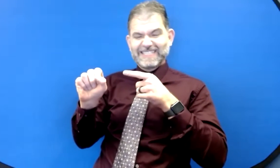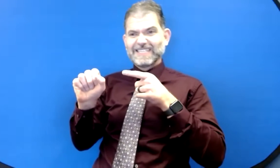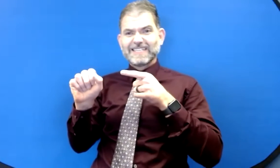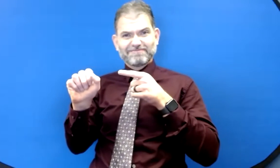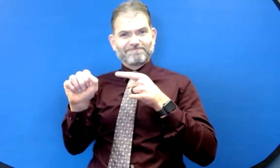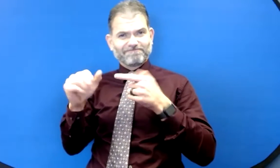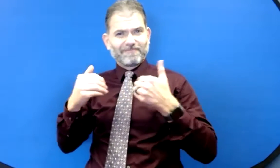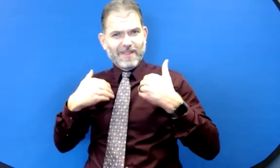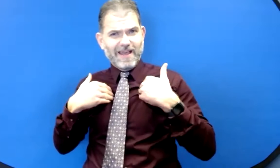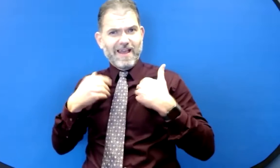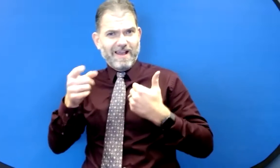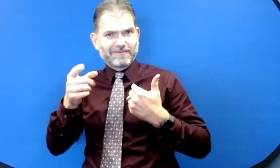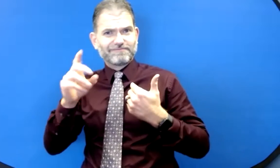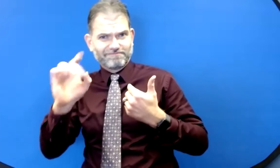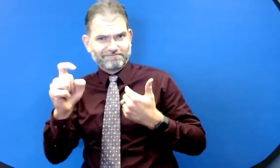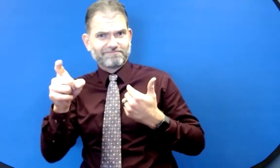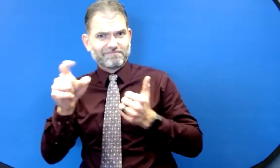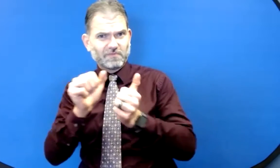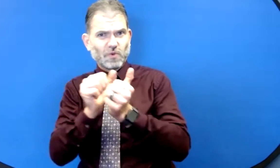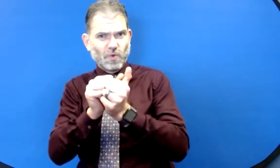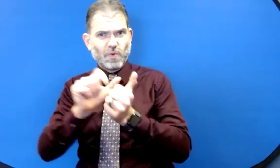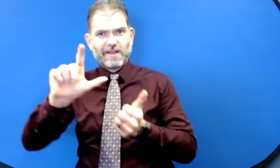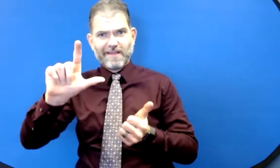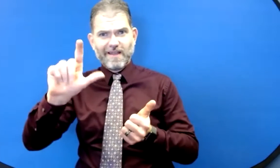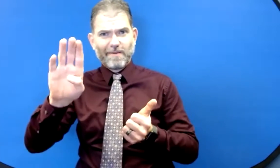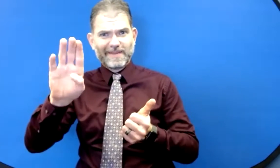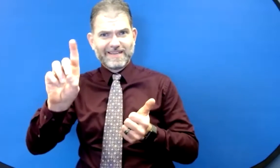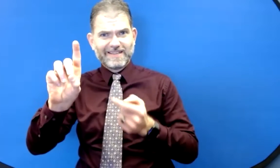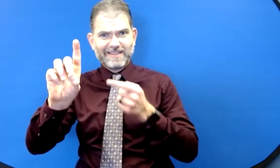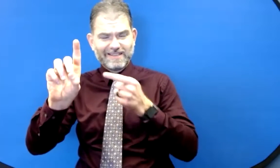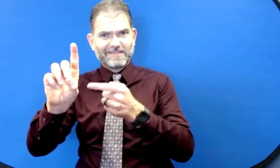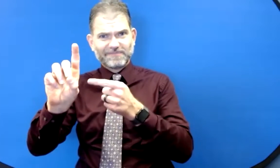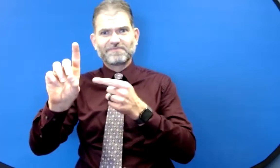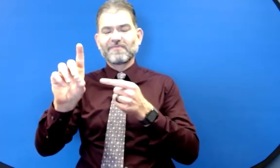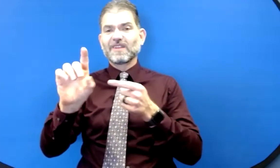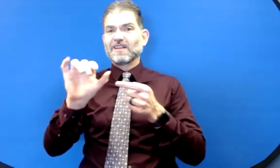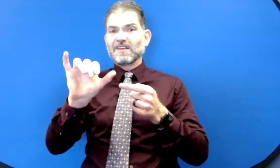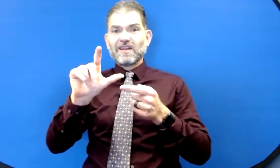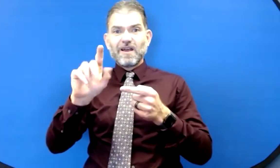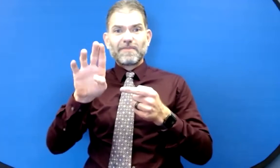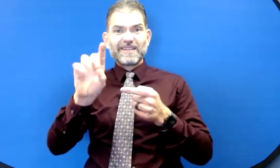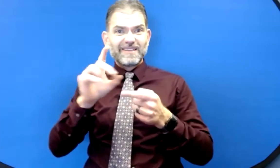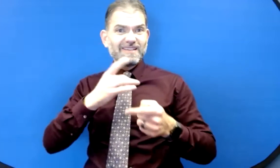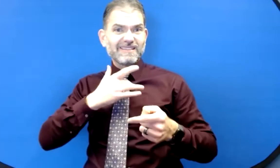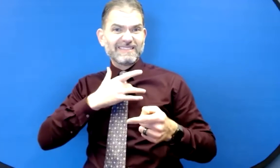ASL Interpreter: Robin Williams. ASL Interpreter: He was diagnosed with Louis body ASL Interpreter: dementia.